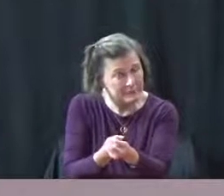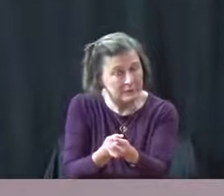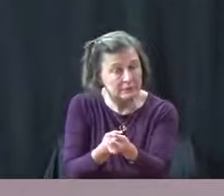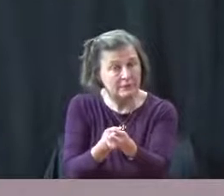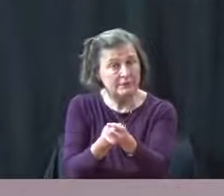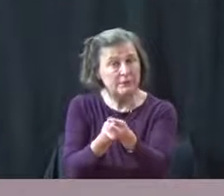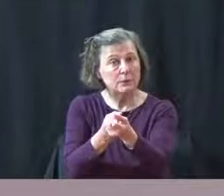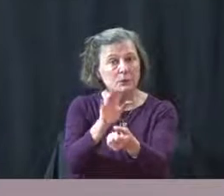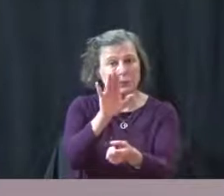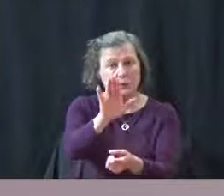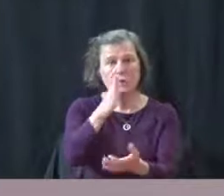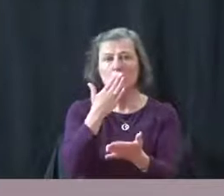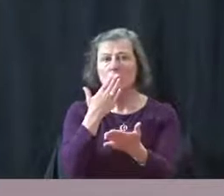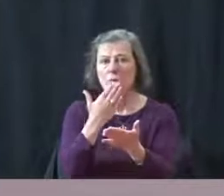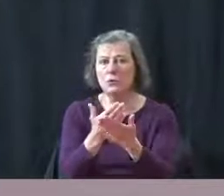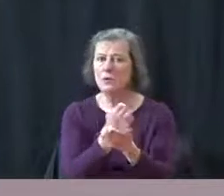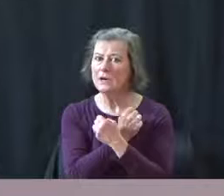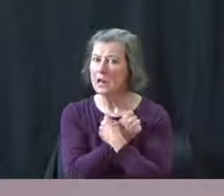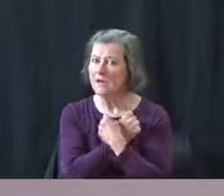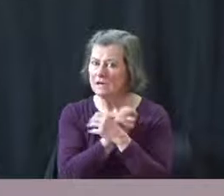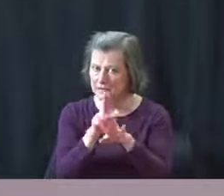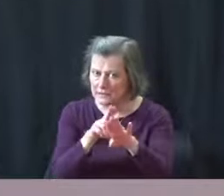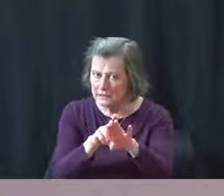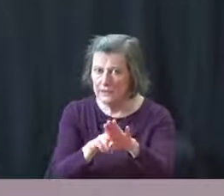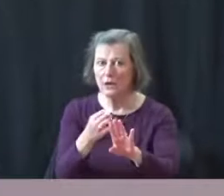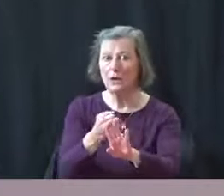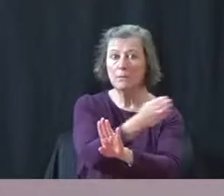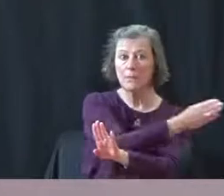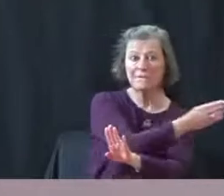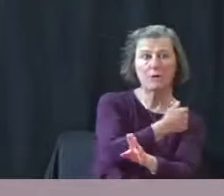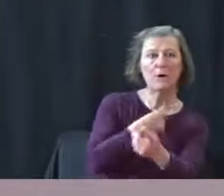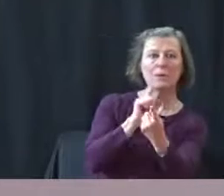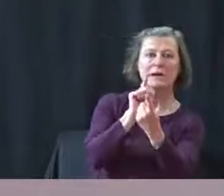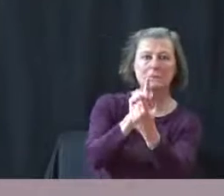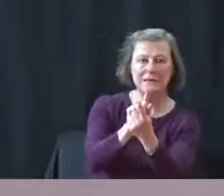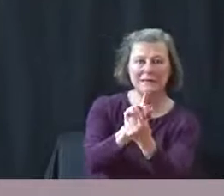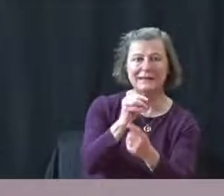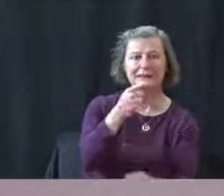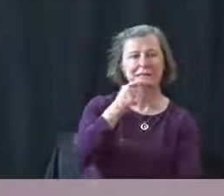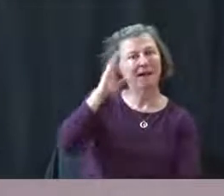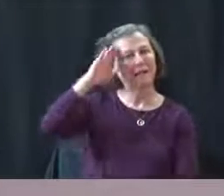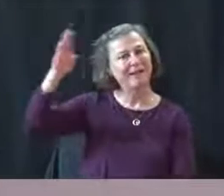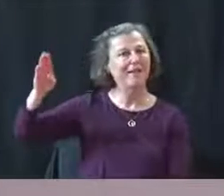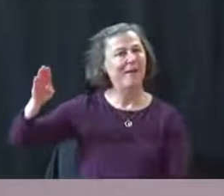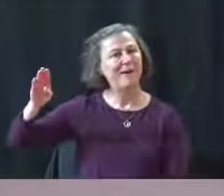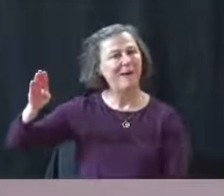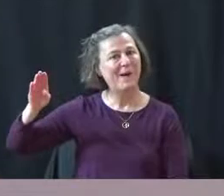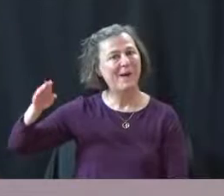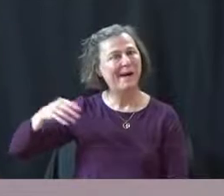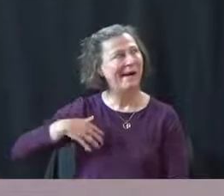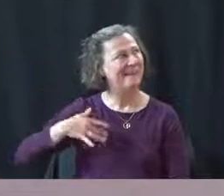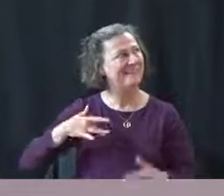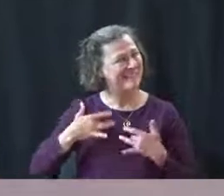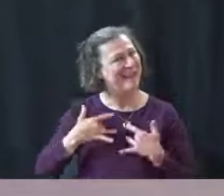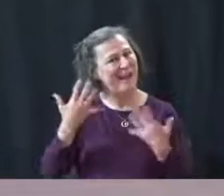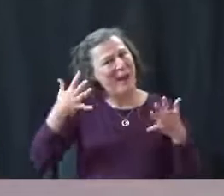loving nature even before we meet and say hello. In that sense I feel like i’ve already met people when I meet them.